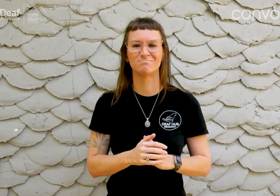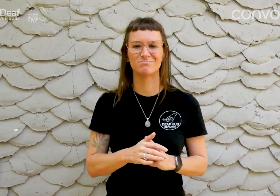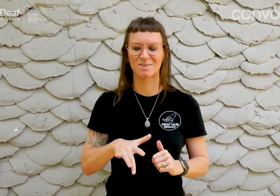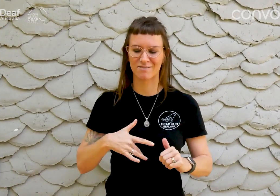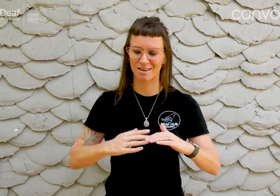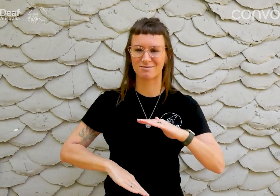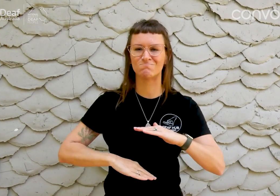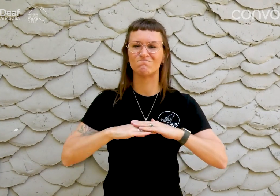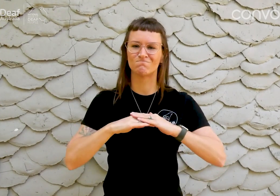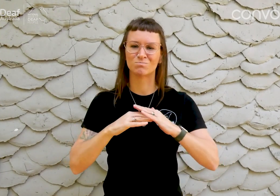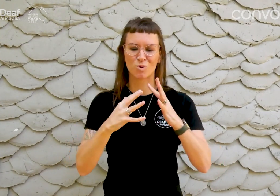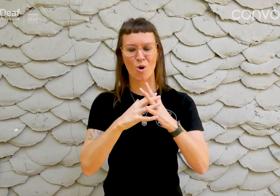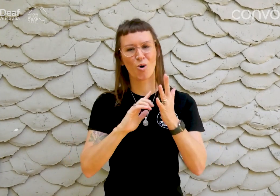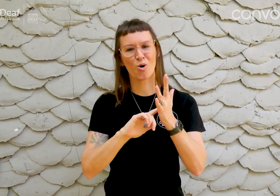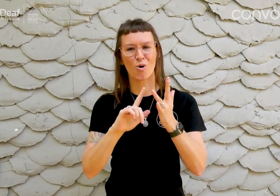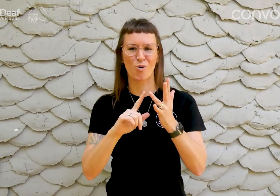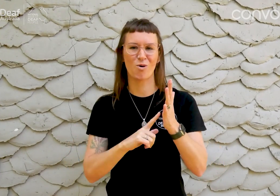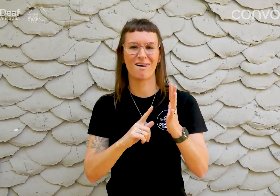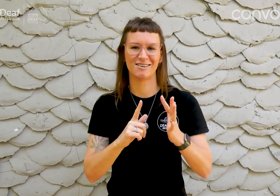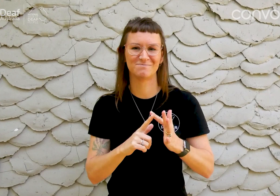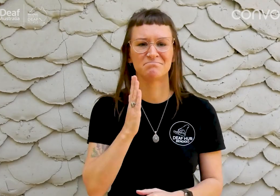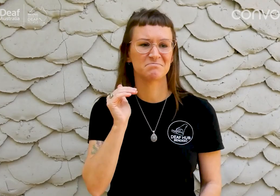You can feel whole.